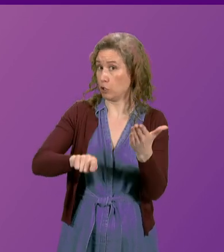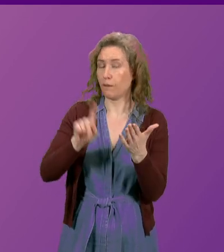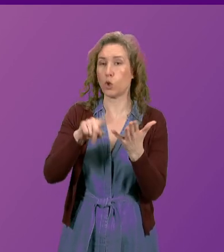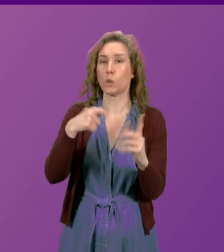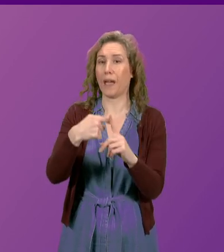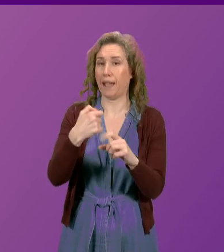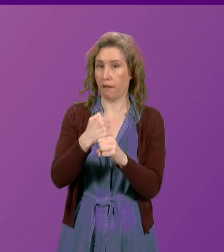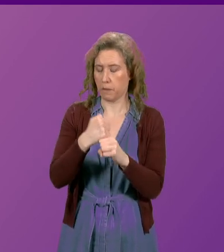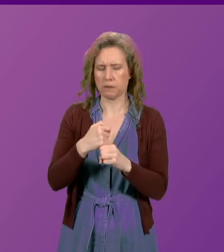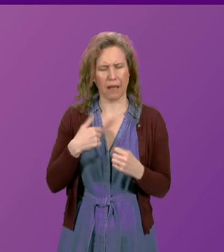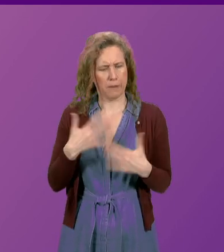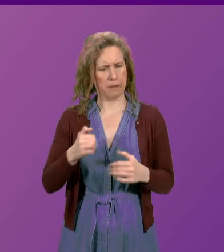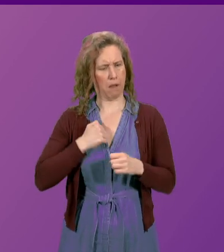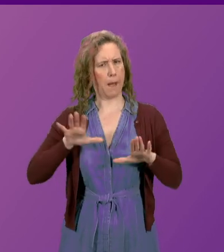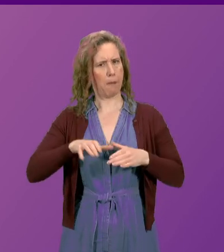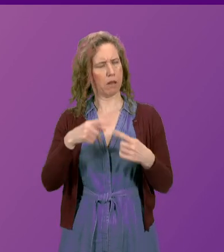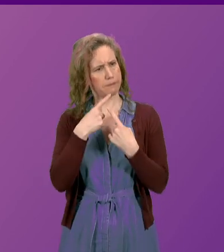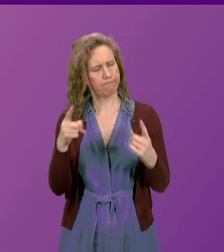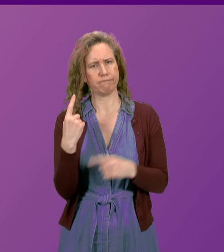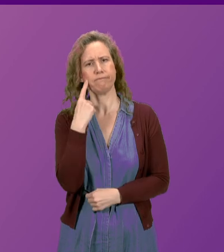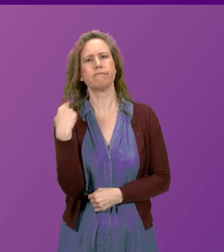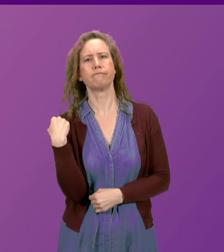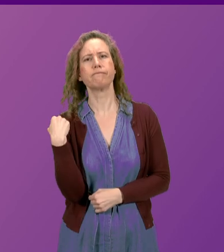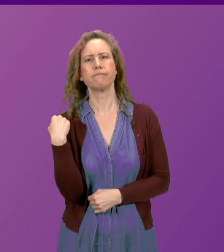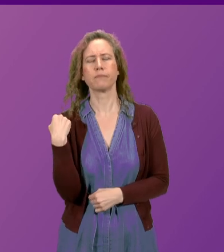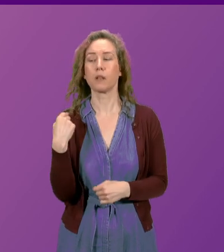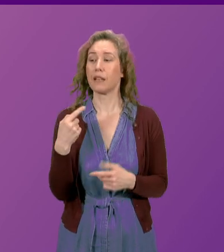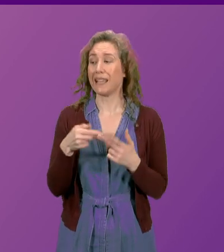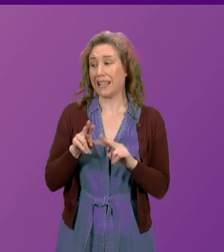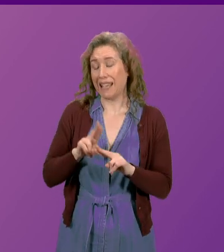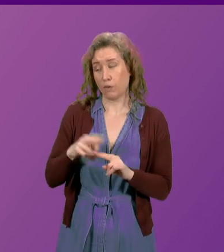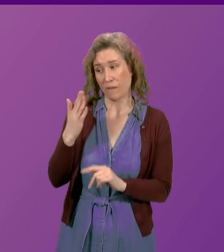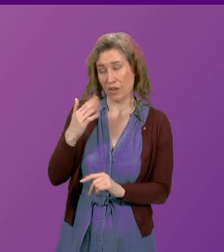I set out my party’s position yesterday, and if the Presiding Officer will forgive me,